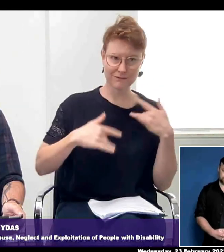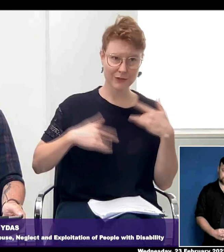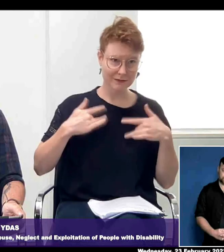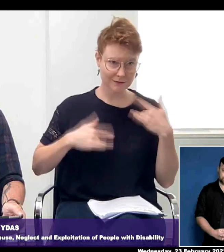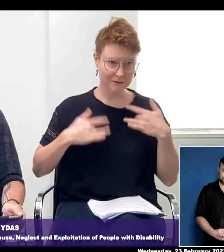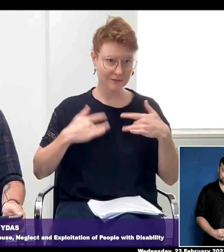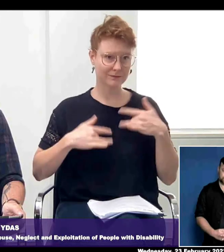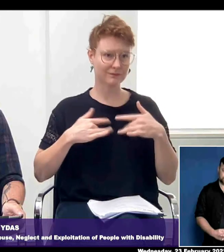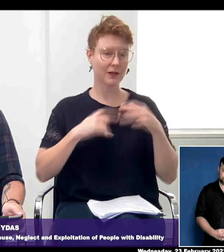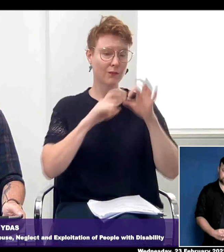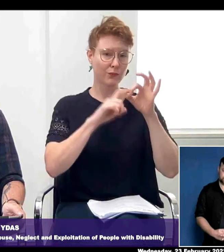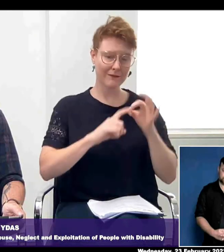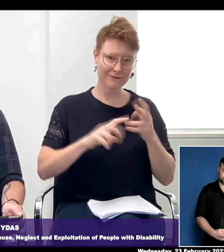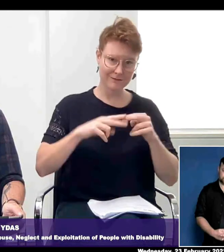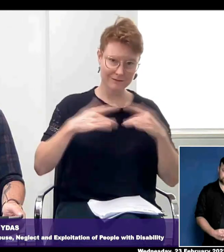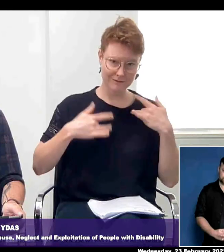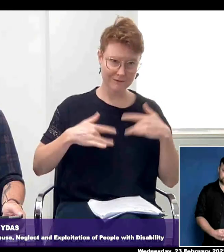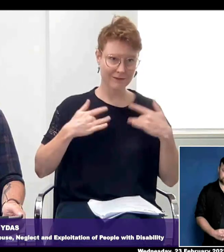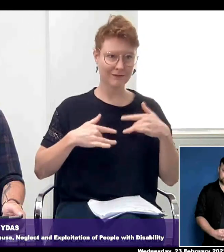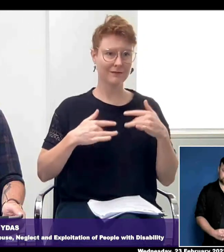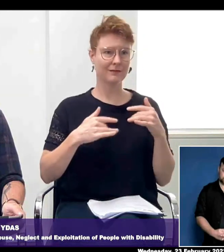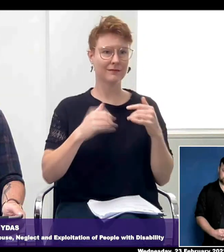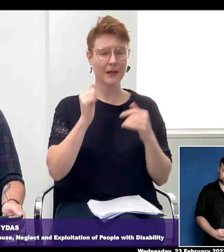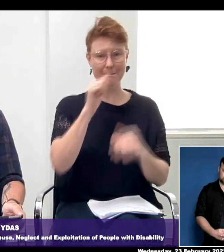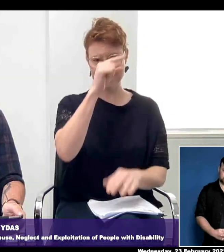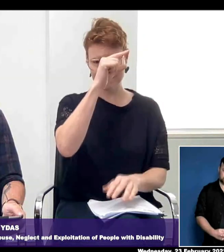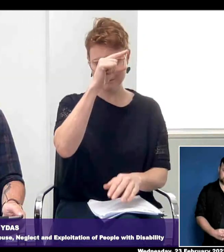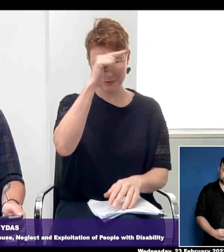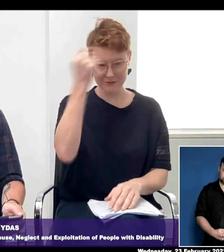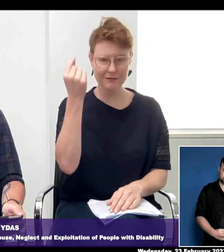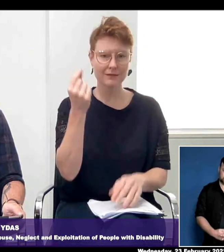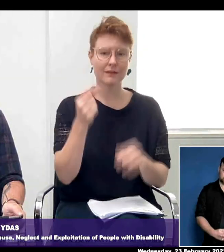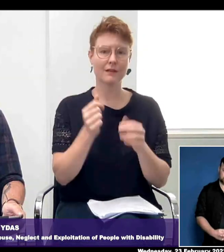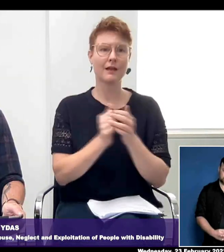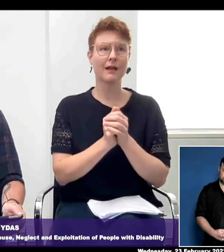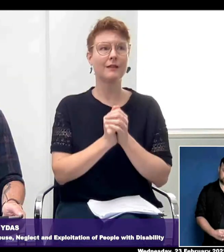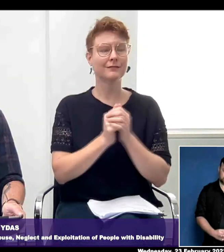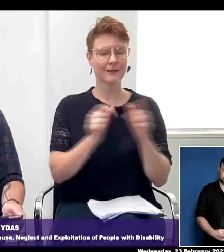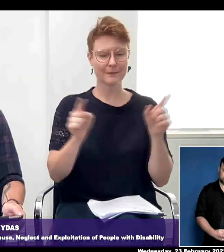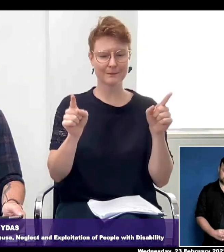the disabled young person and their future, their quality of life, their goals and their